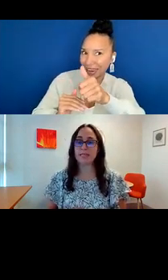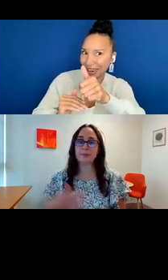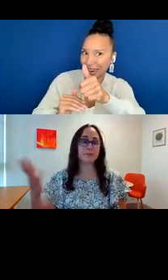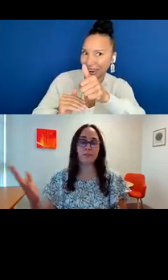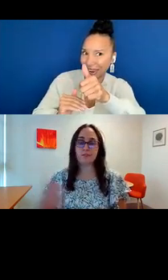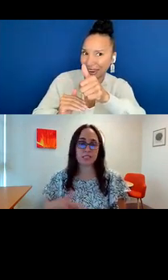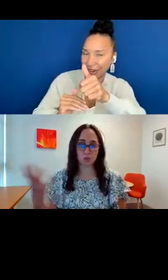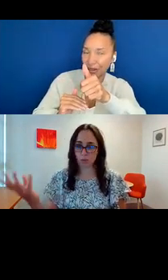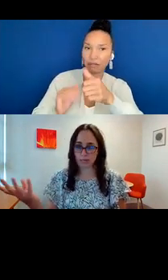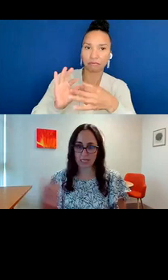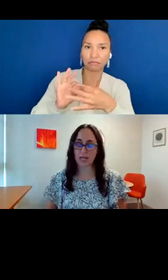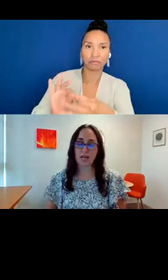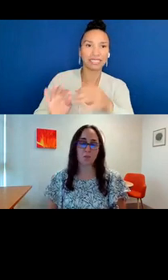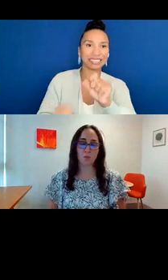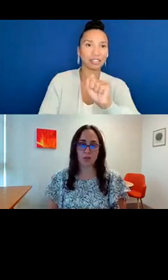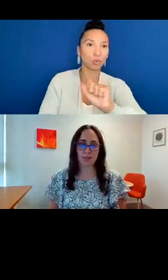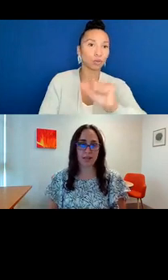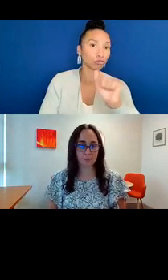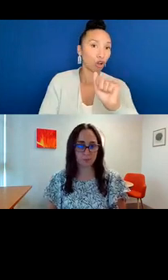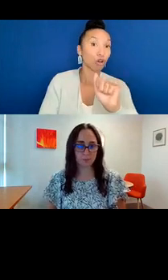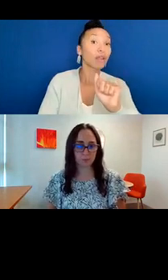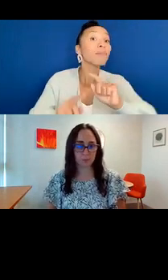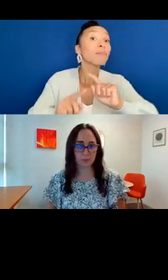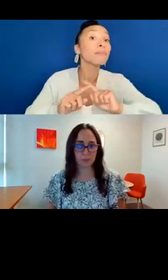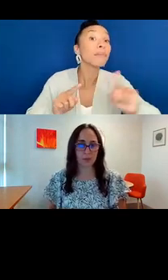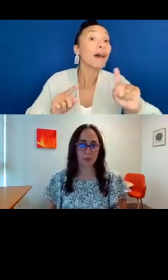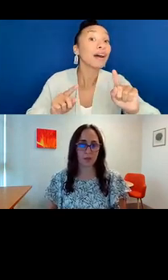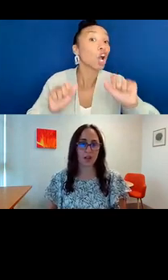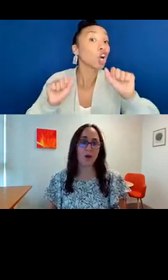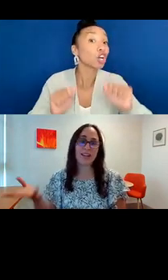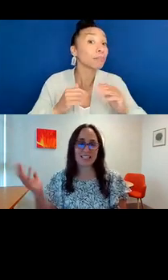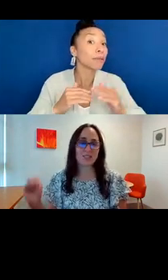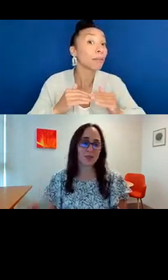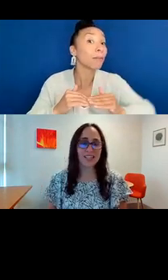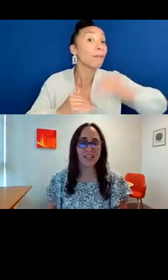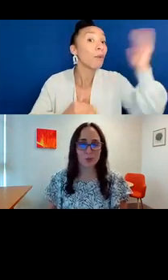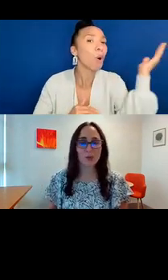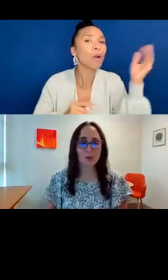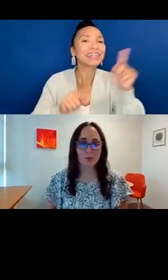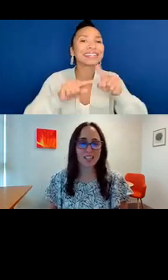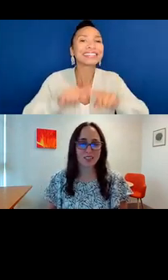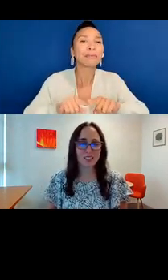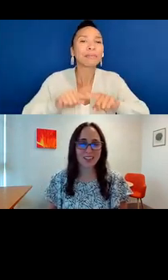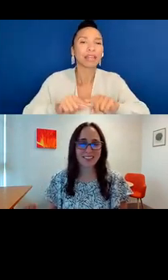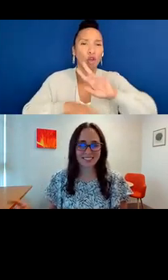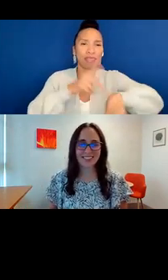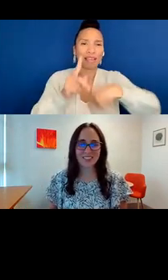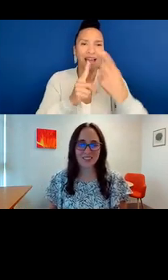But it could be 15, 20, more than that. So I guess that's what the second bullet point was telling me there.